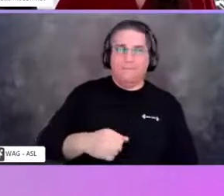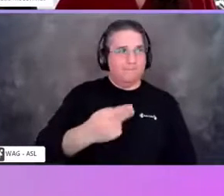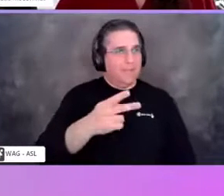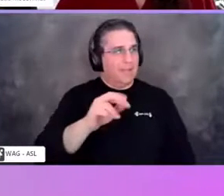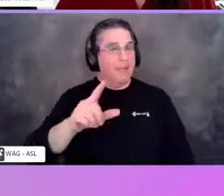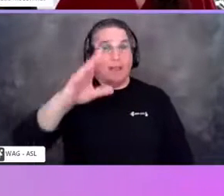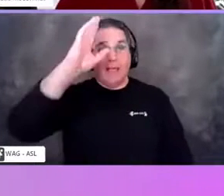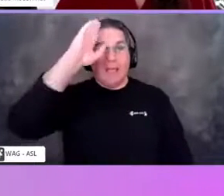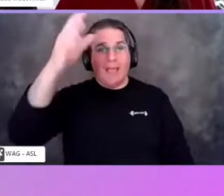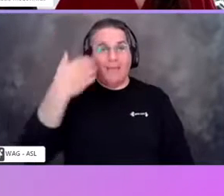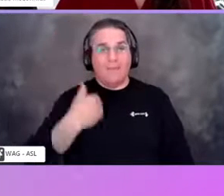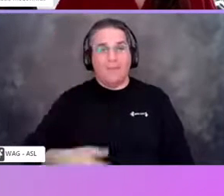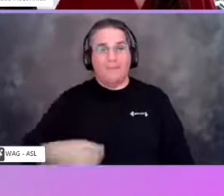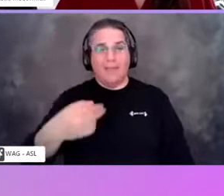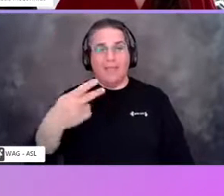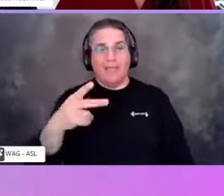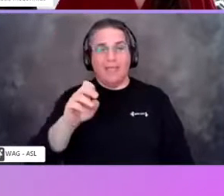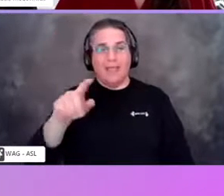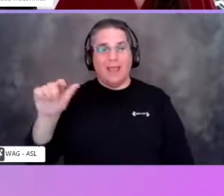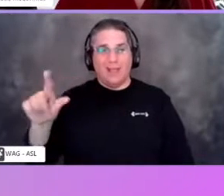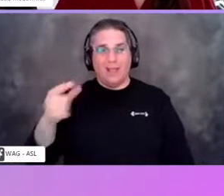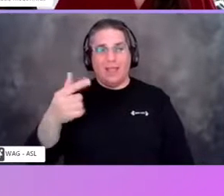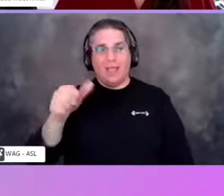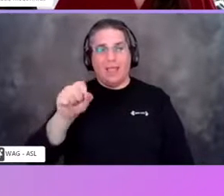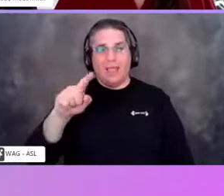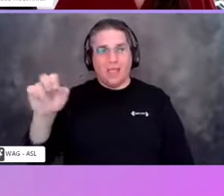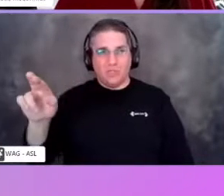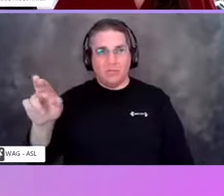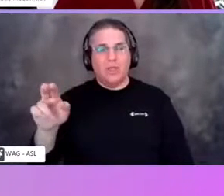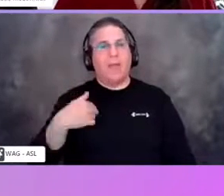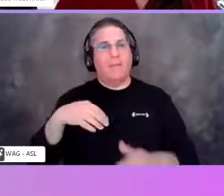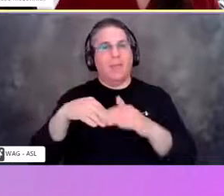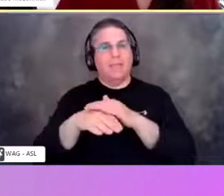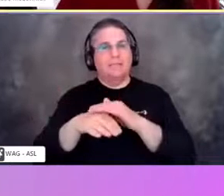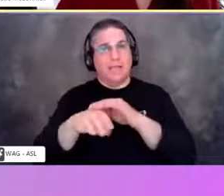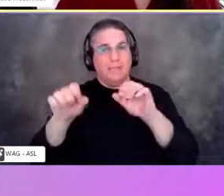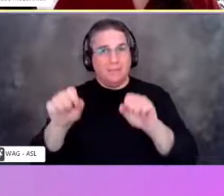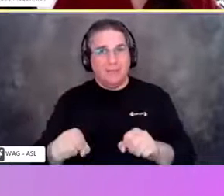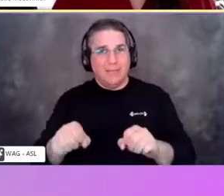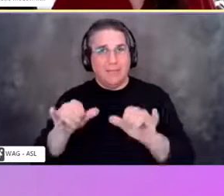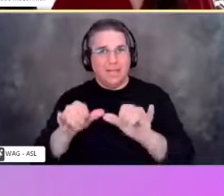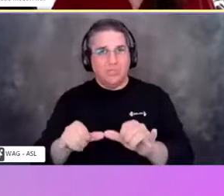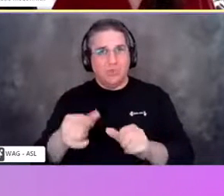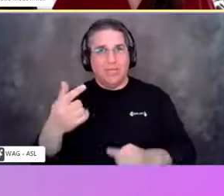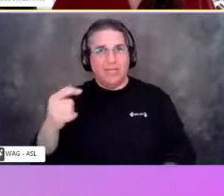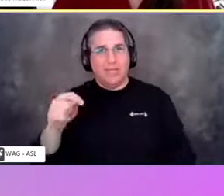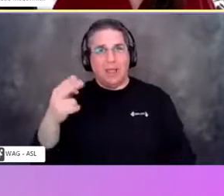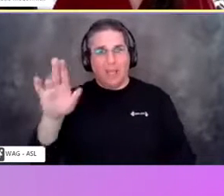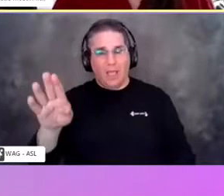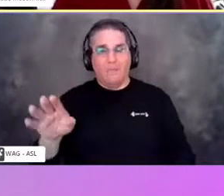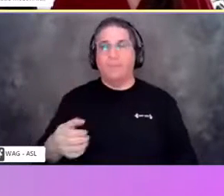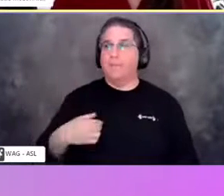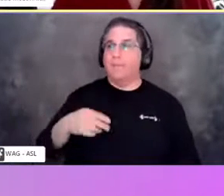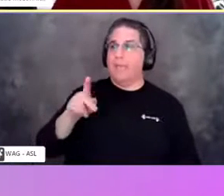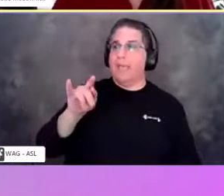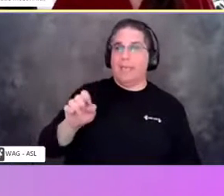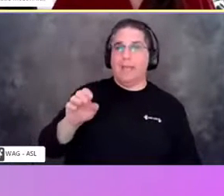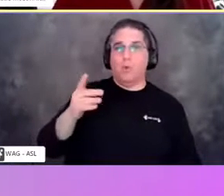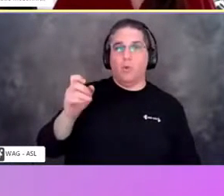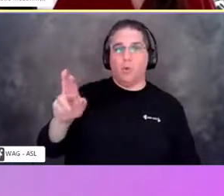to the video stream, with that I'll turn it over to Kendall [Kendall I'm Gassner] Kendall gasner